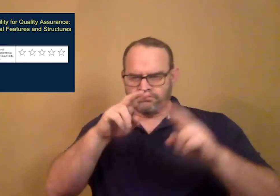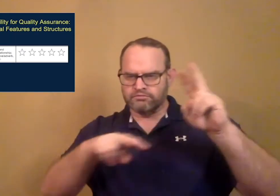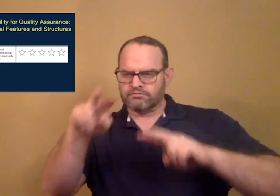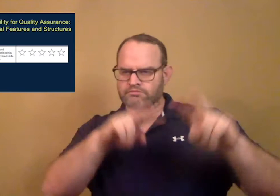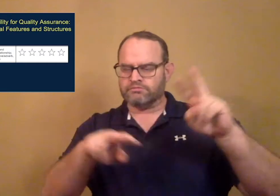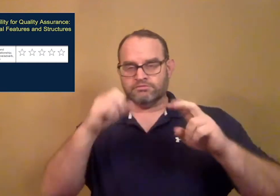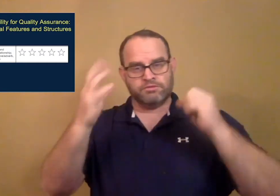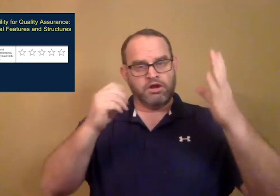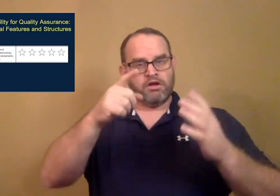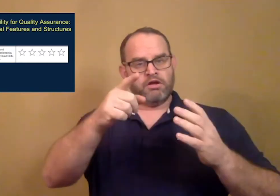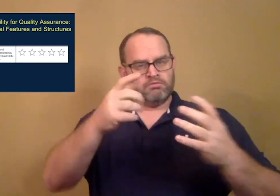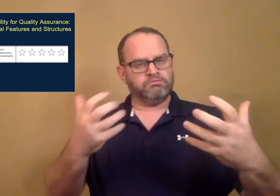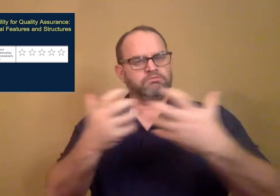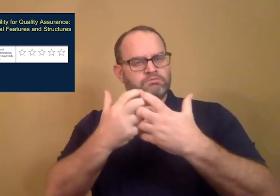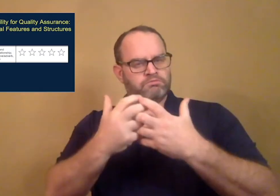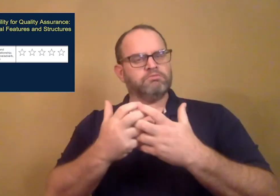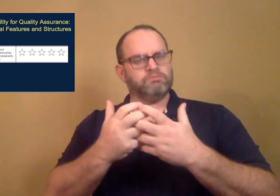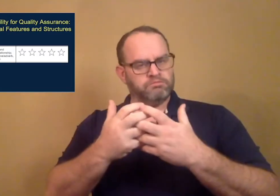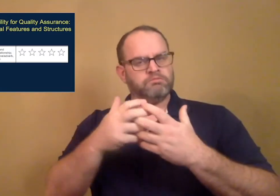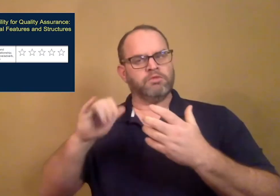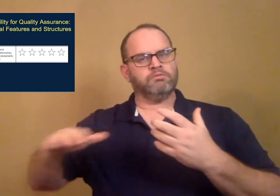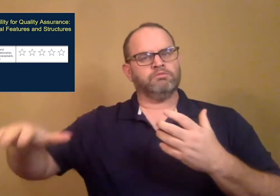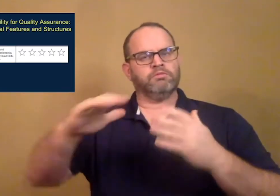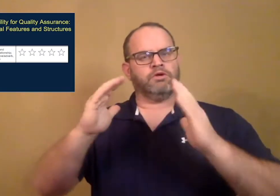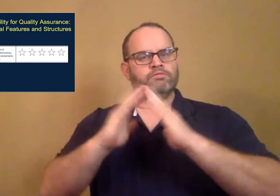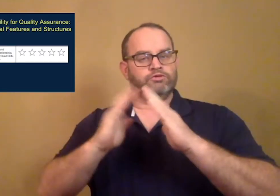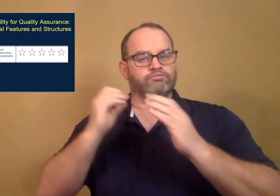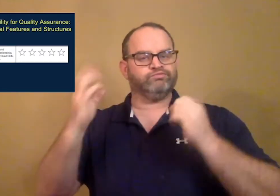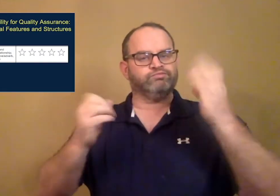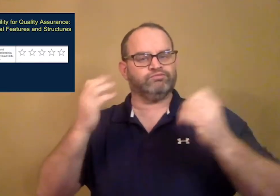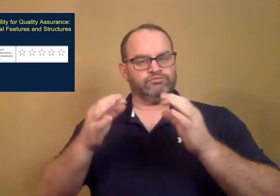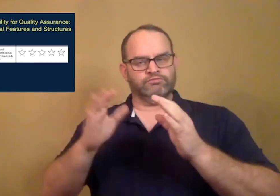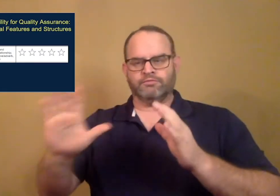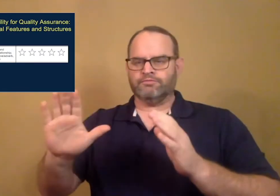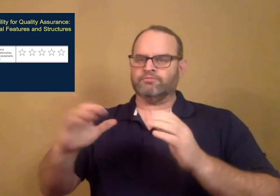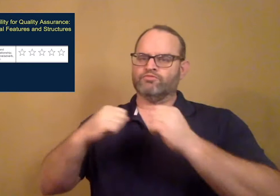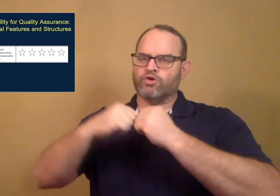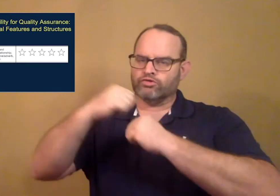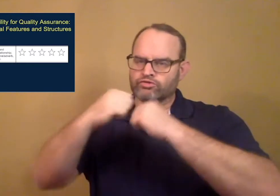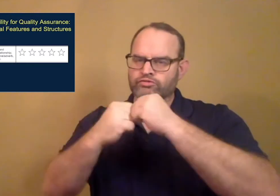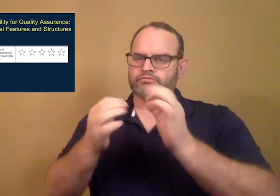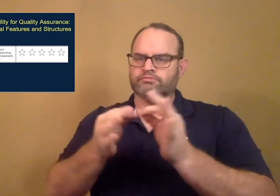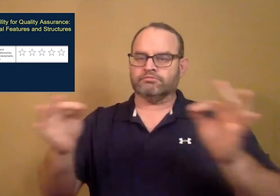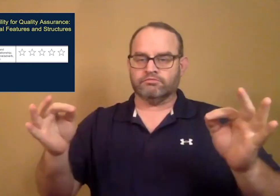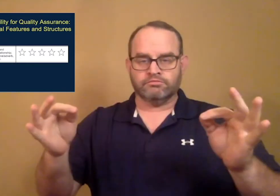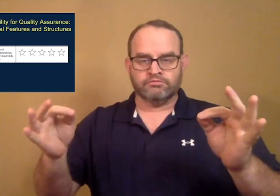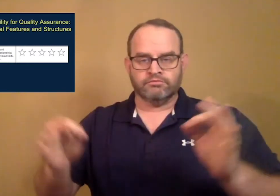To ensure that the story has appropriate linguistic structures of your sign language, you would want to make sure they match with the ones that are seen in your deaf community.